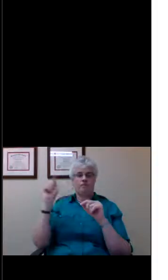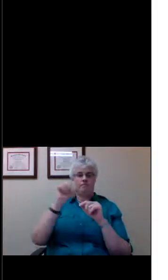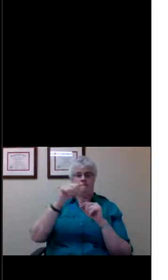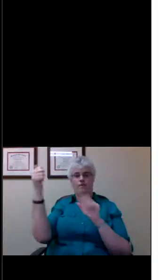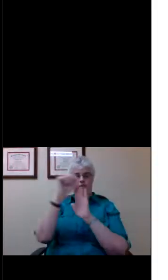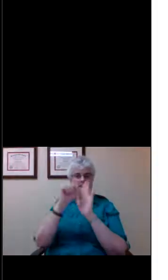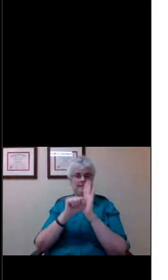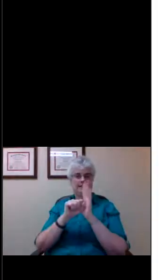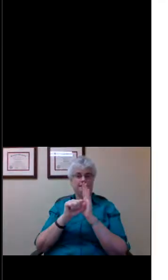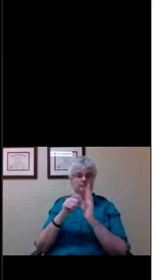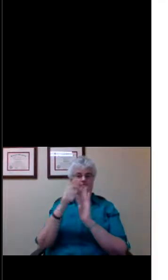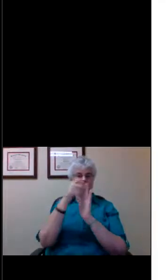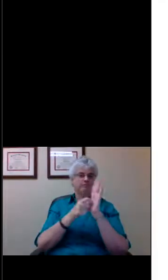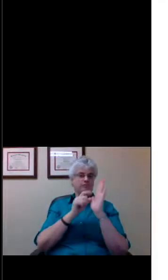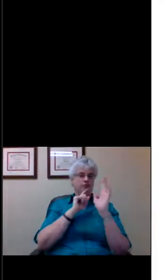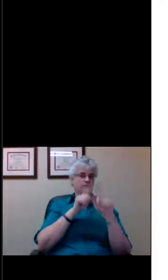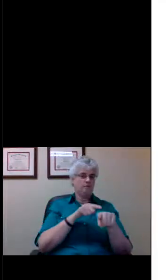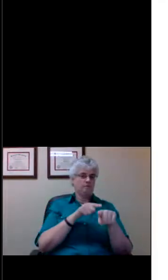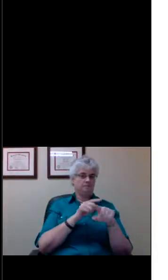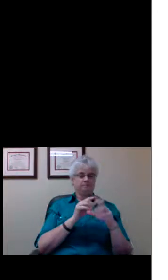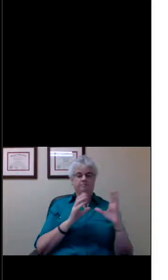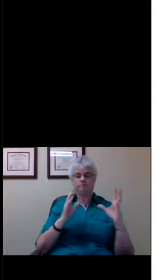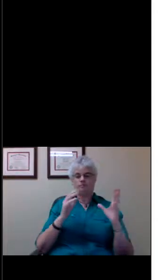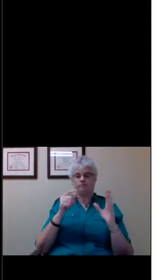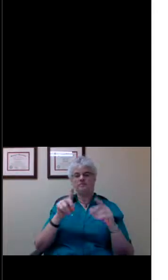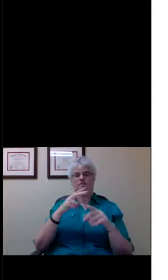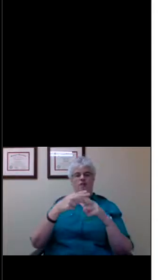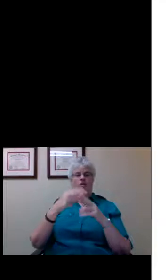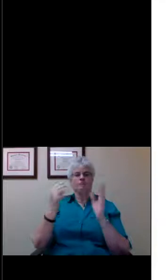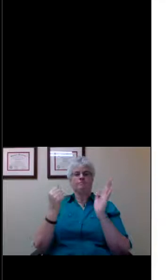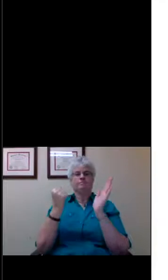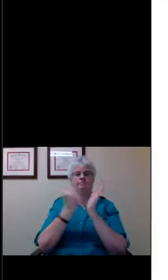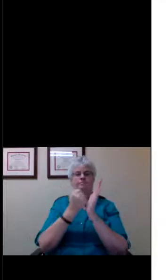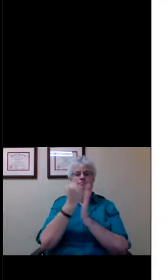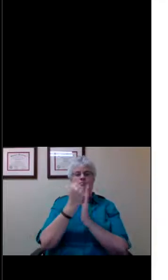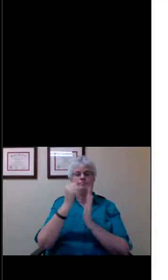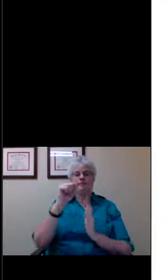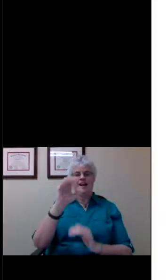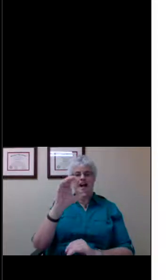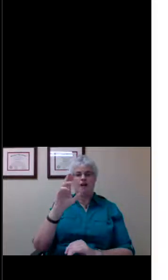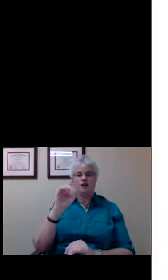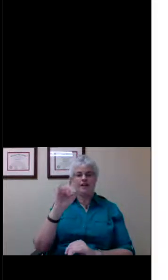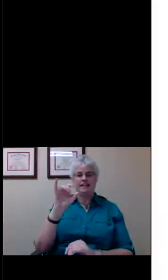from other states. That's what the CEASD is and they're kind of a-